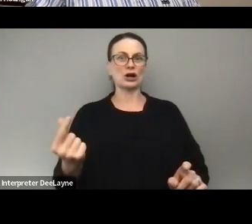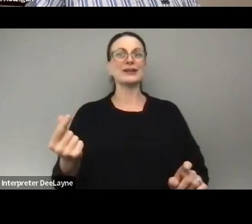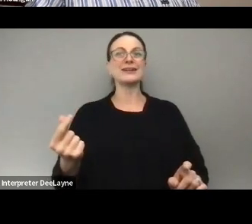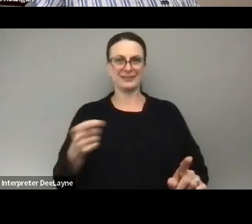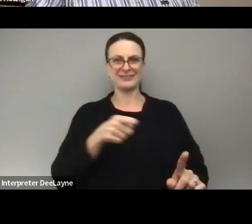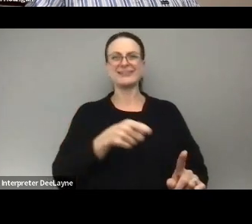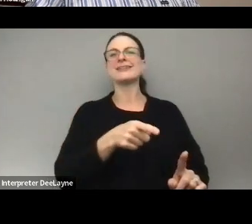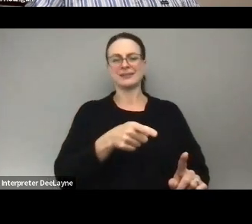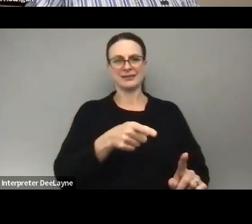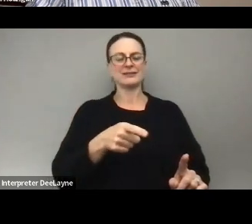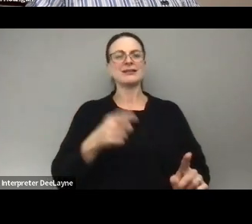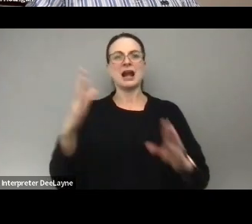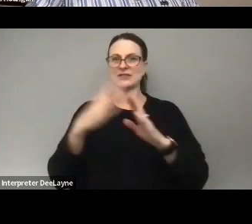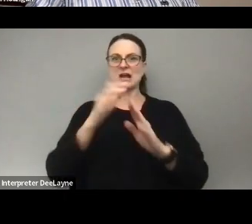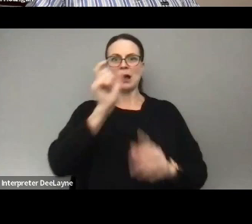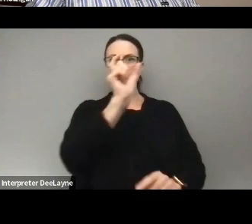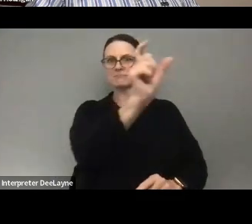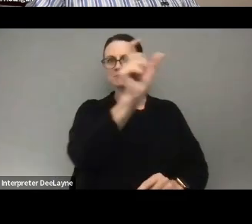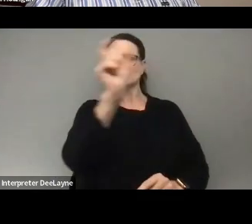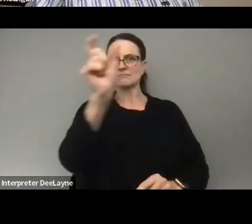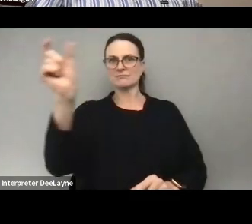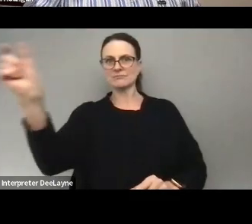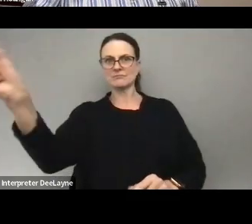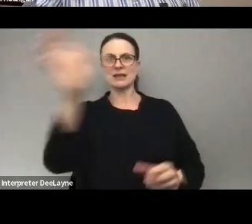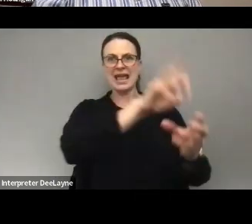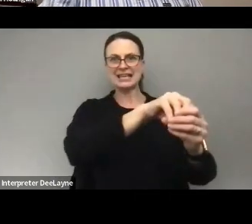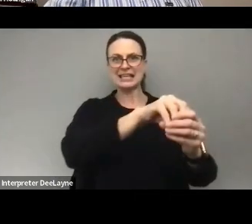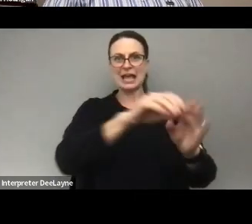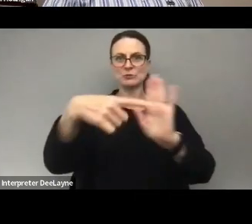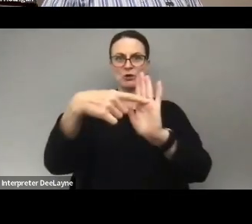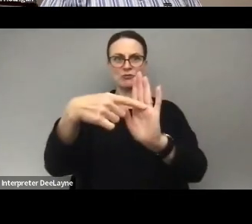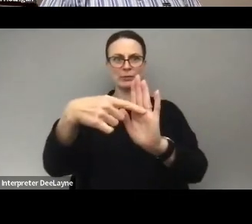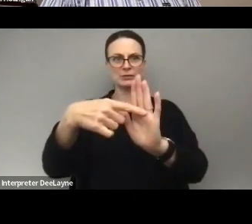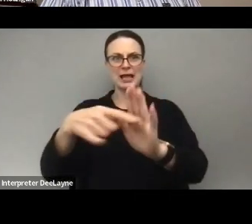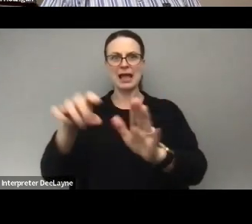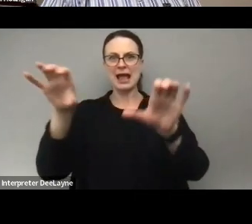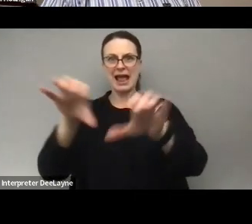and at the top you will see engagement, representation, action and expression.